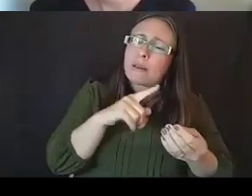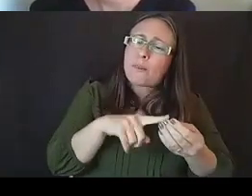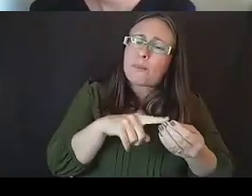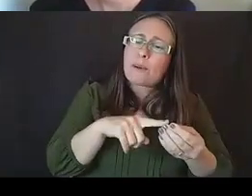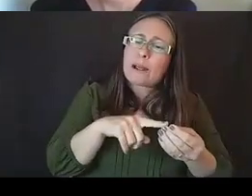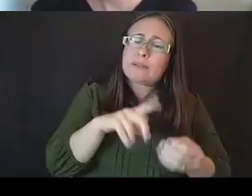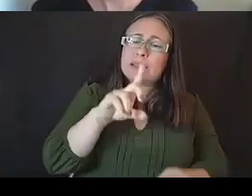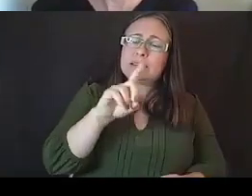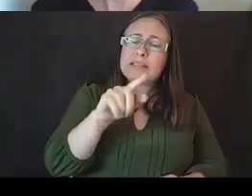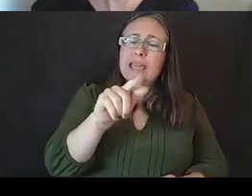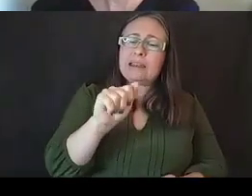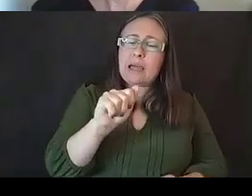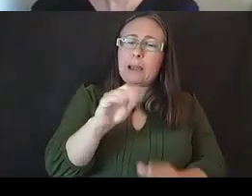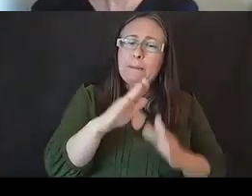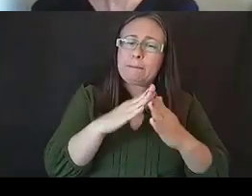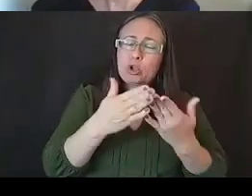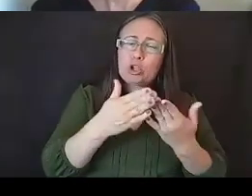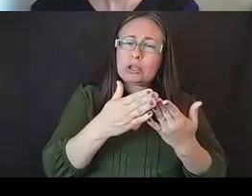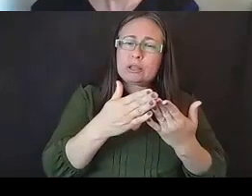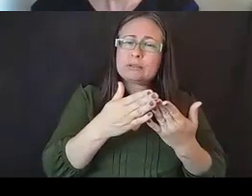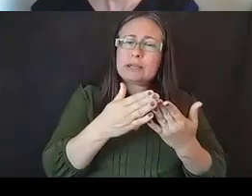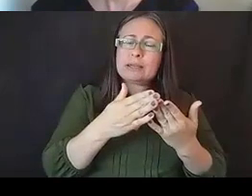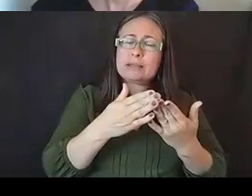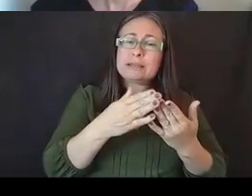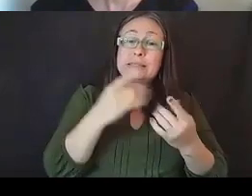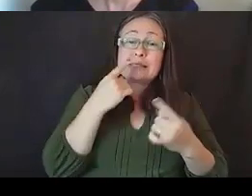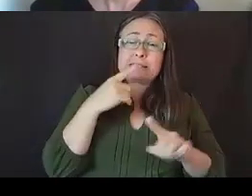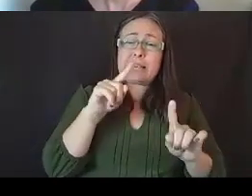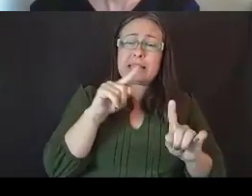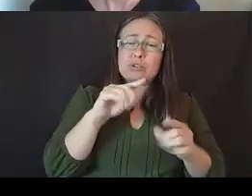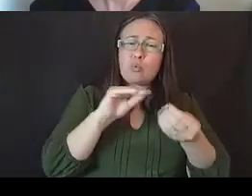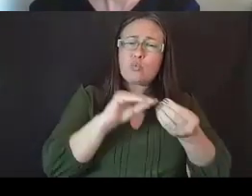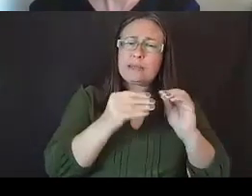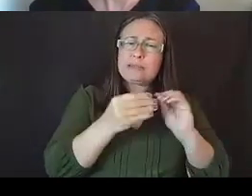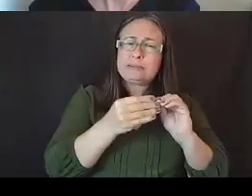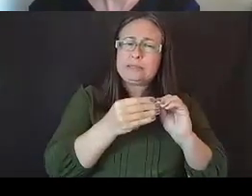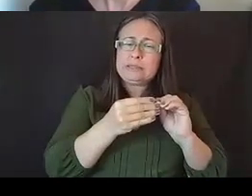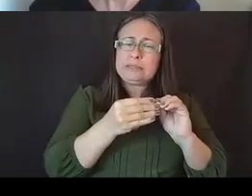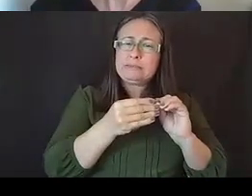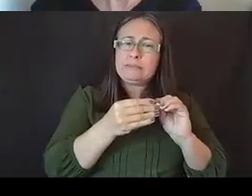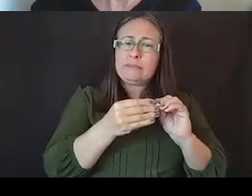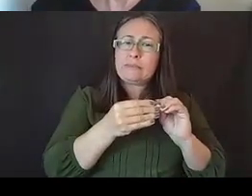and the breakout of success rates based on mechanisms? Cindy Danielson: Sure.